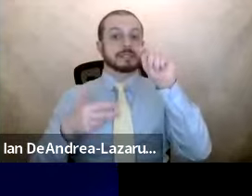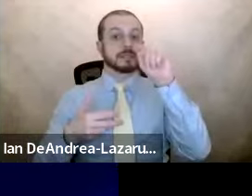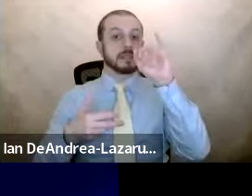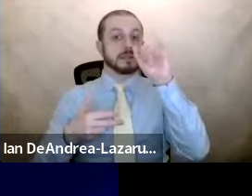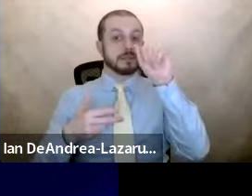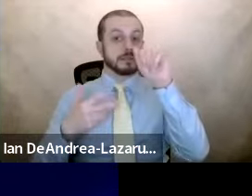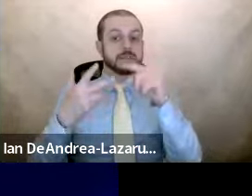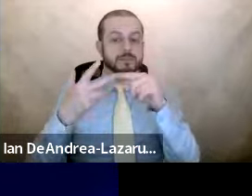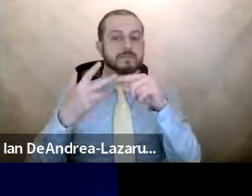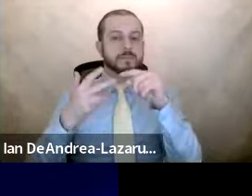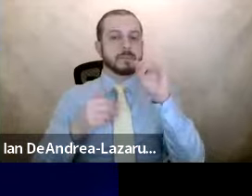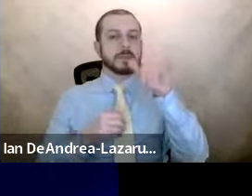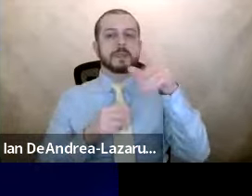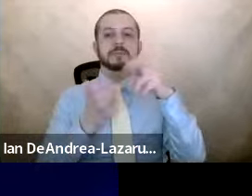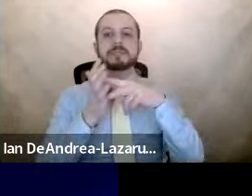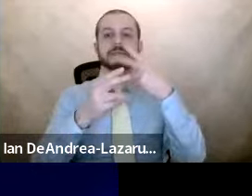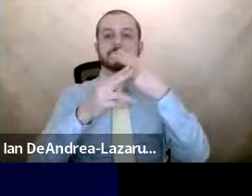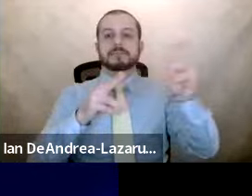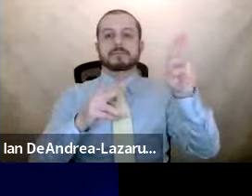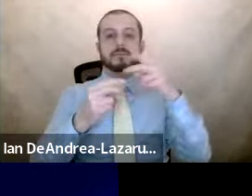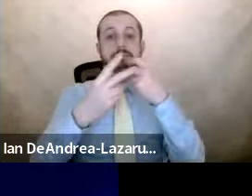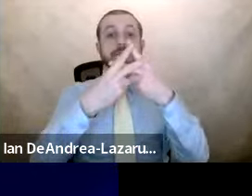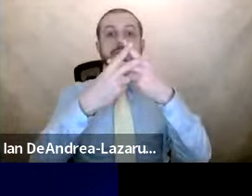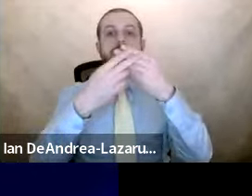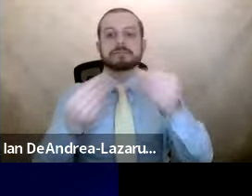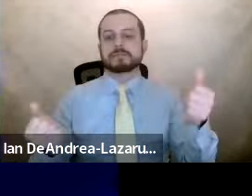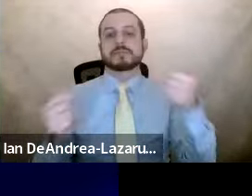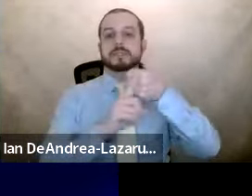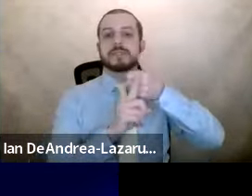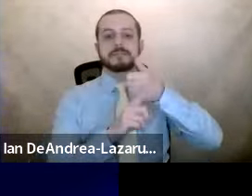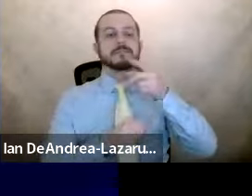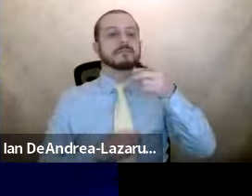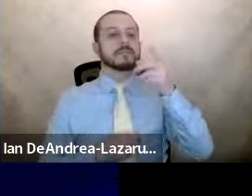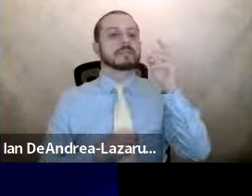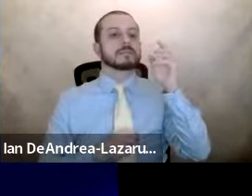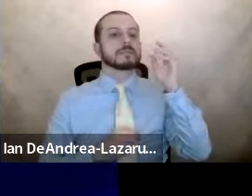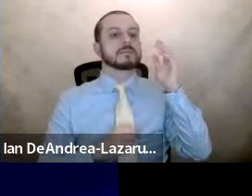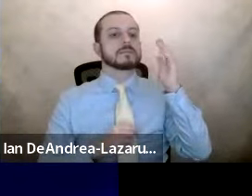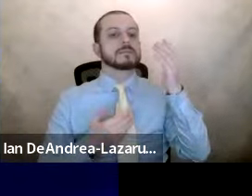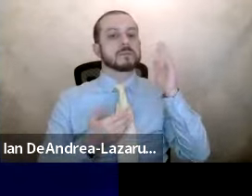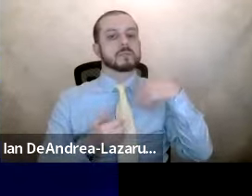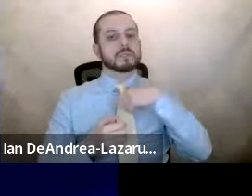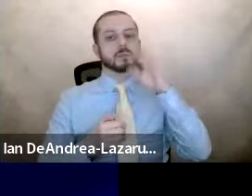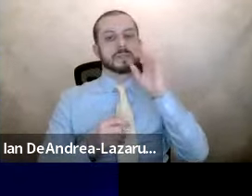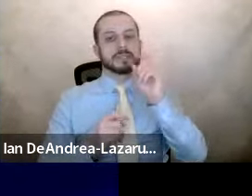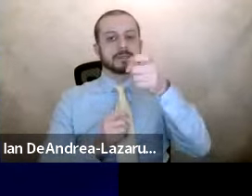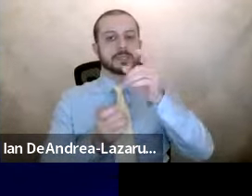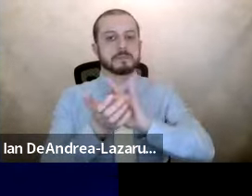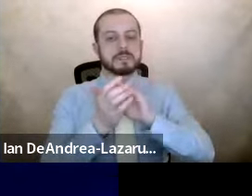They might give you medication to present a seizure. Because sometimes when your brain is undergoing a lot of stress, a seizure can happen as a result.